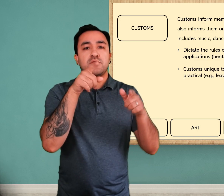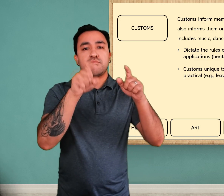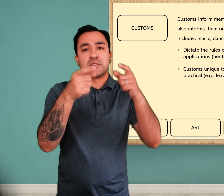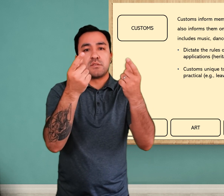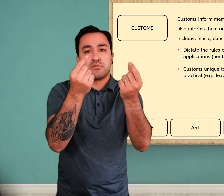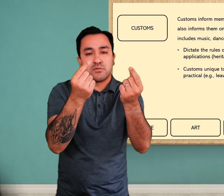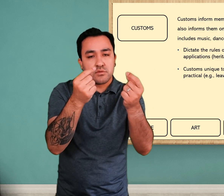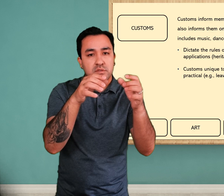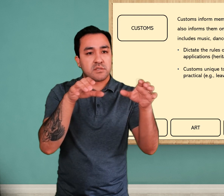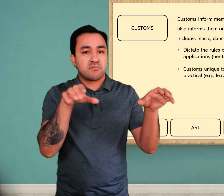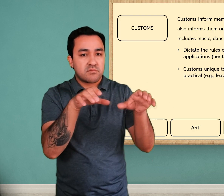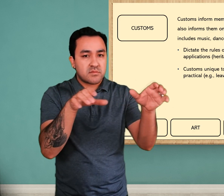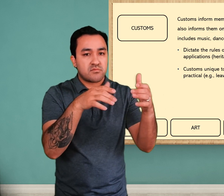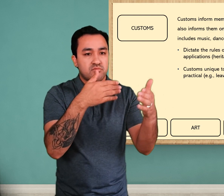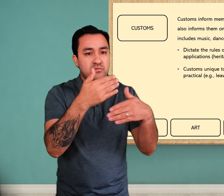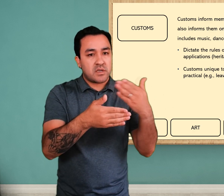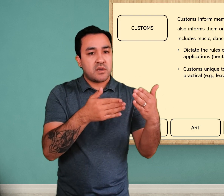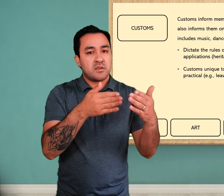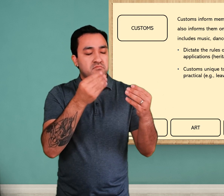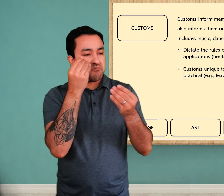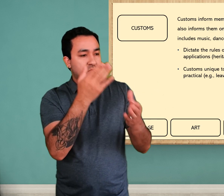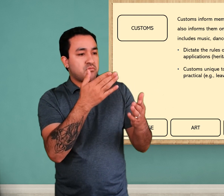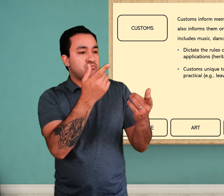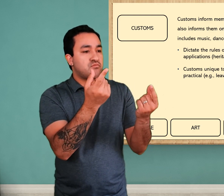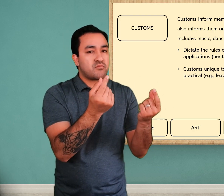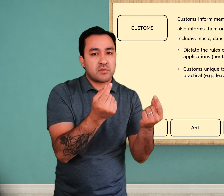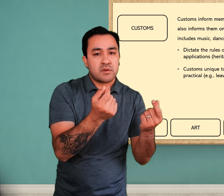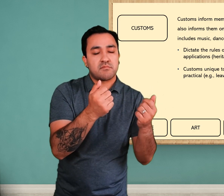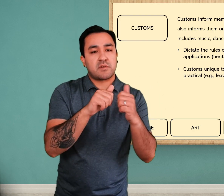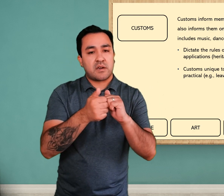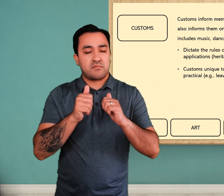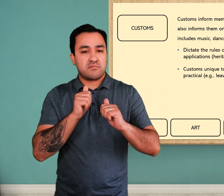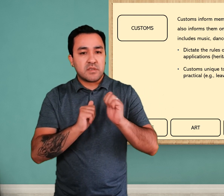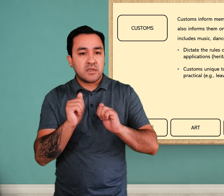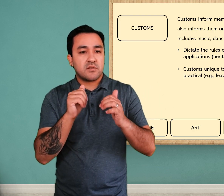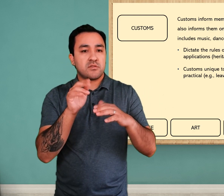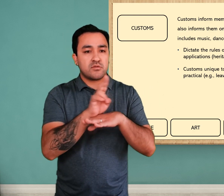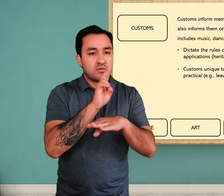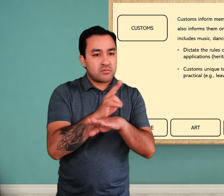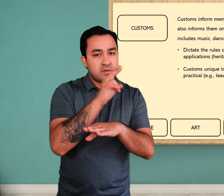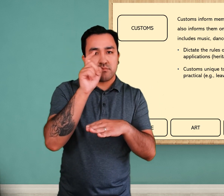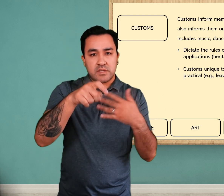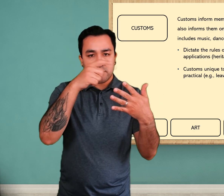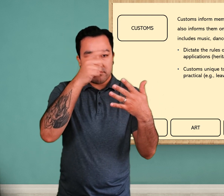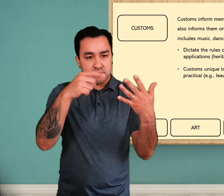They inform people how to act, what to do, what to wear, and more.